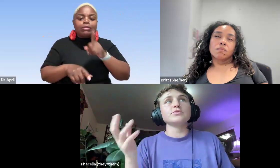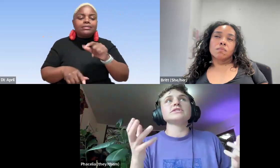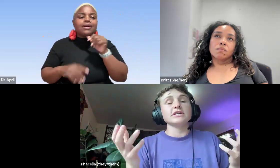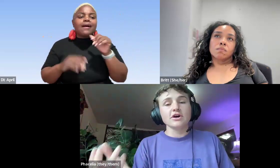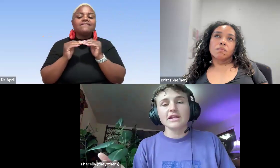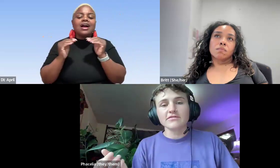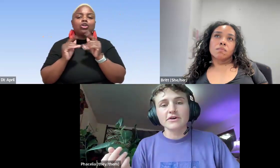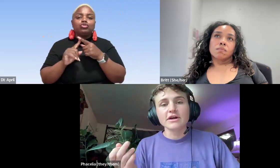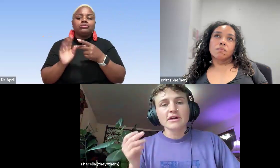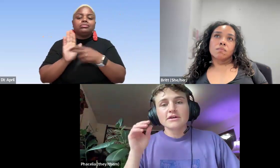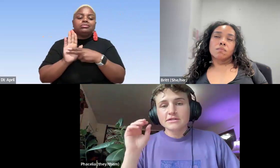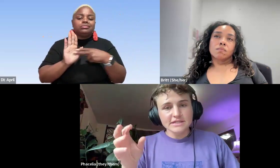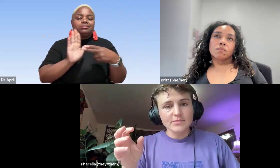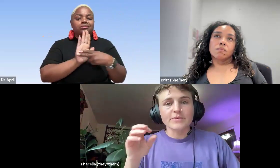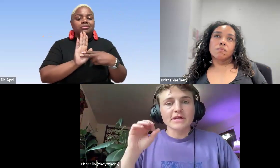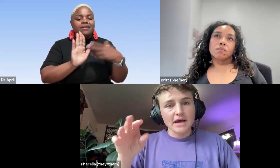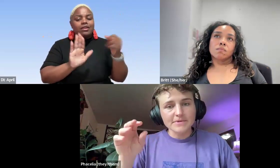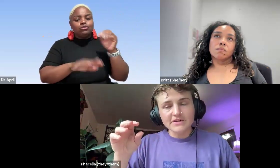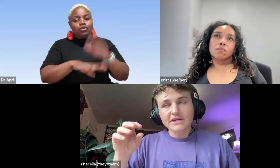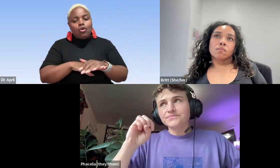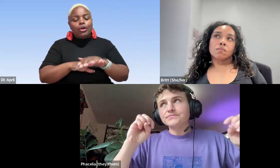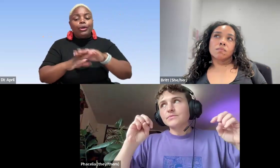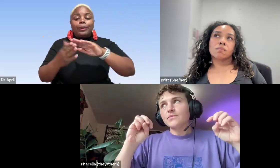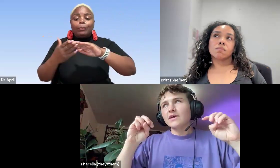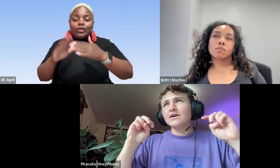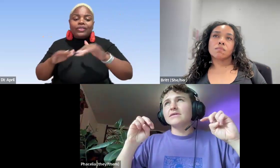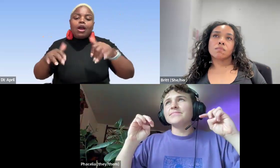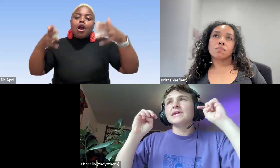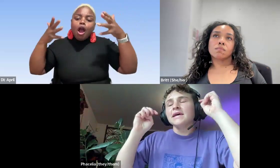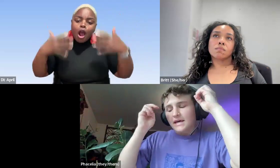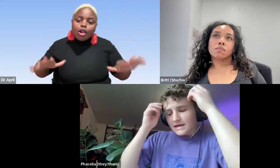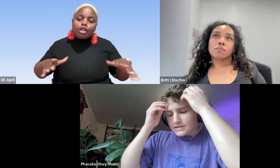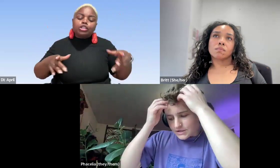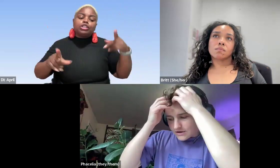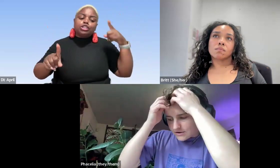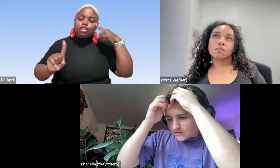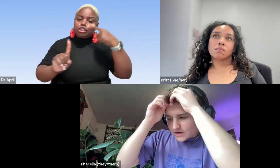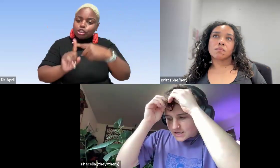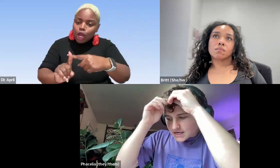communities already targeted for disablement and captivity. Um, and so,